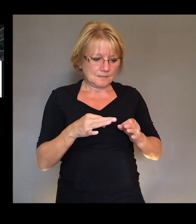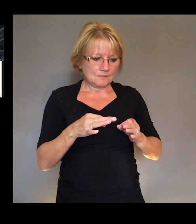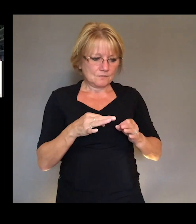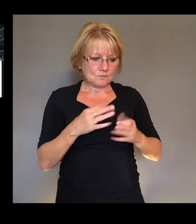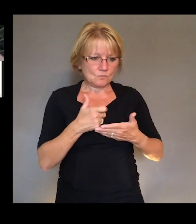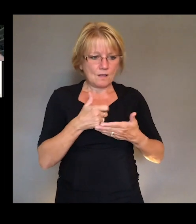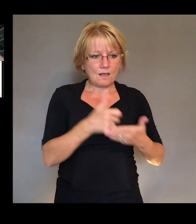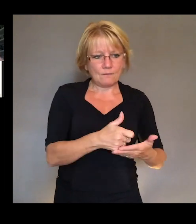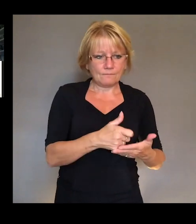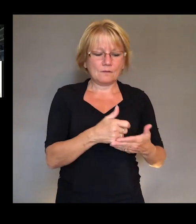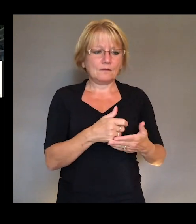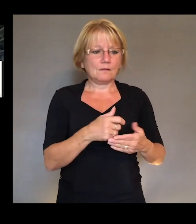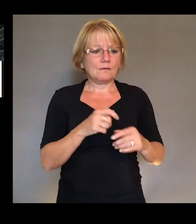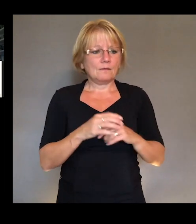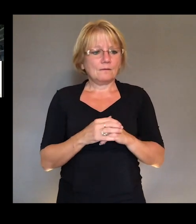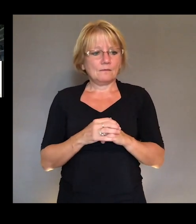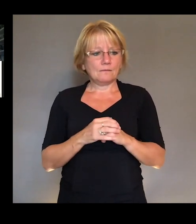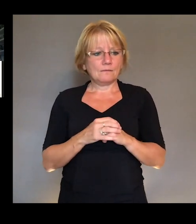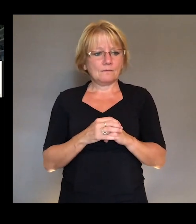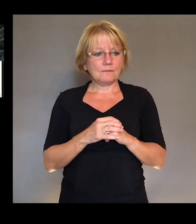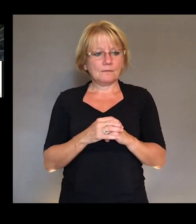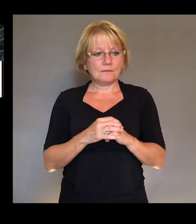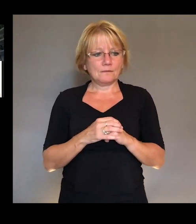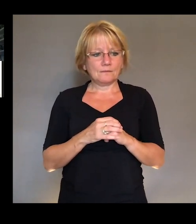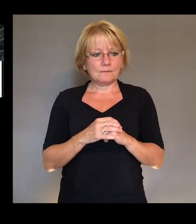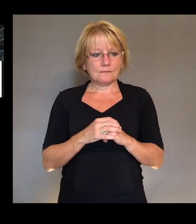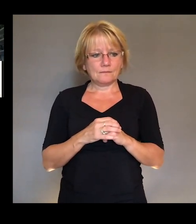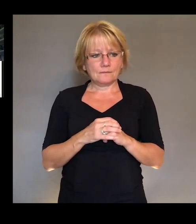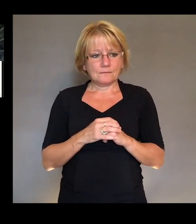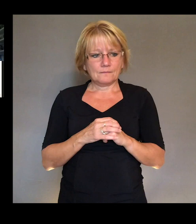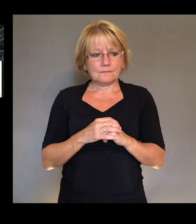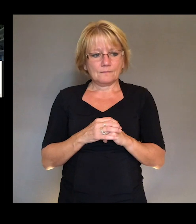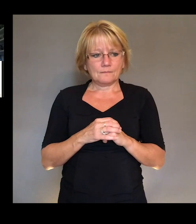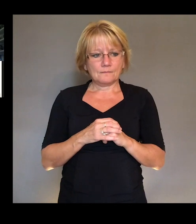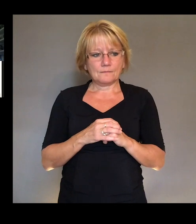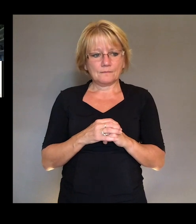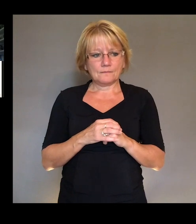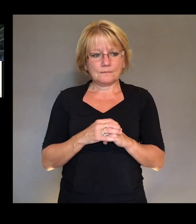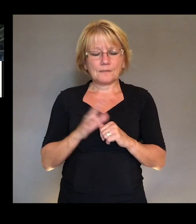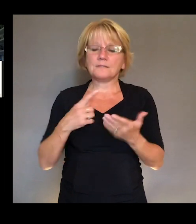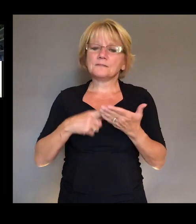and not sugar coat it for them. But I do get criticized a lot with my teachers, my peers,